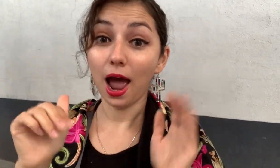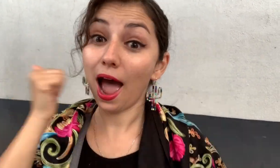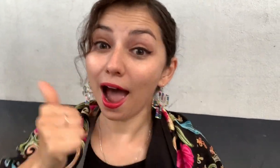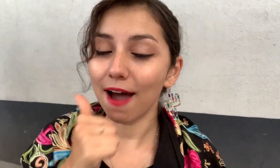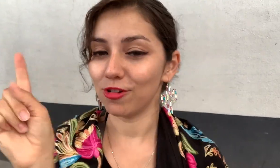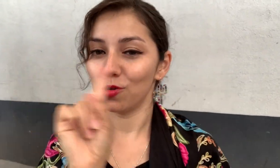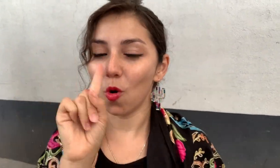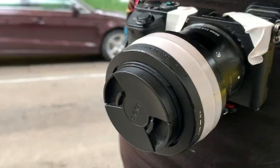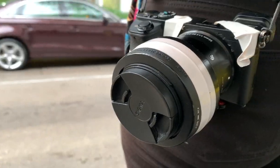Not every day.